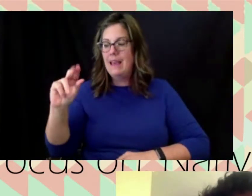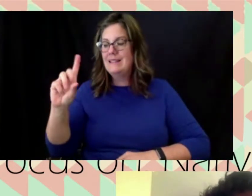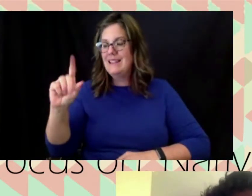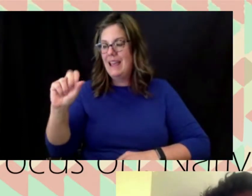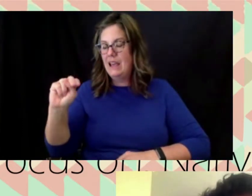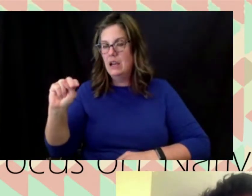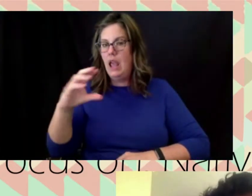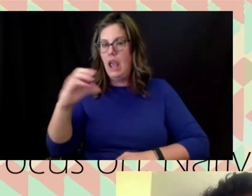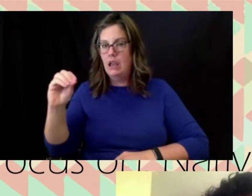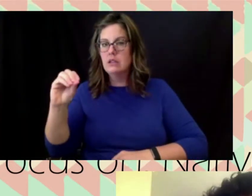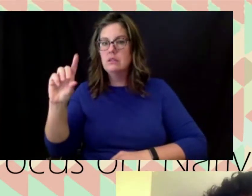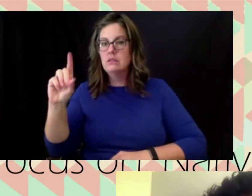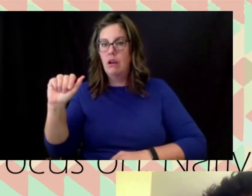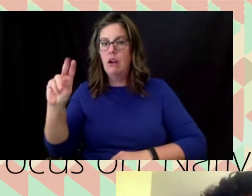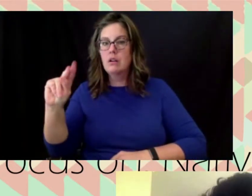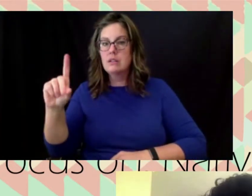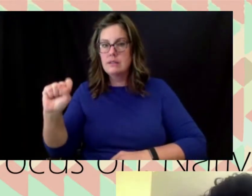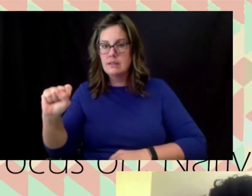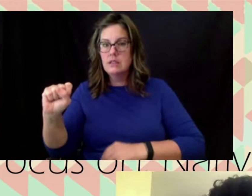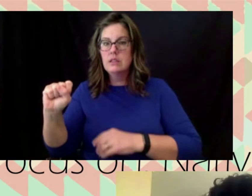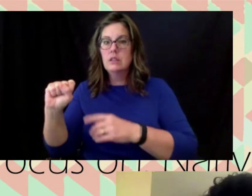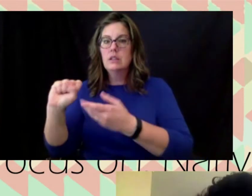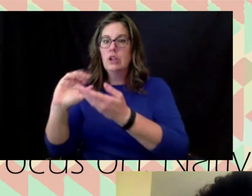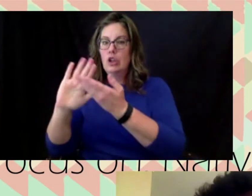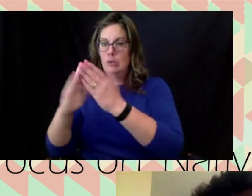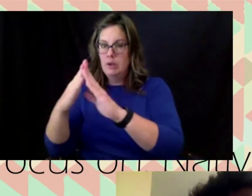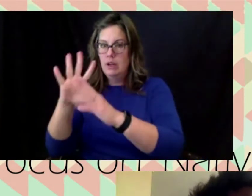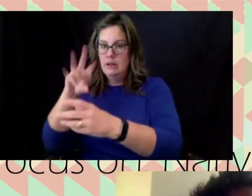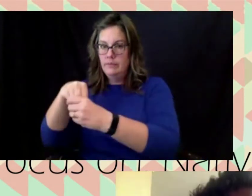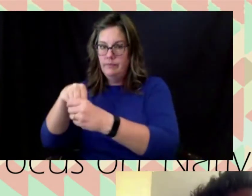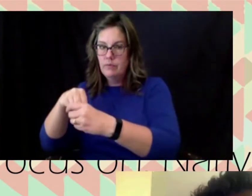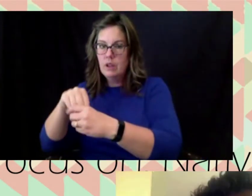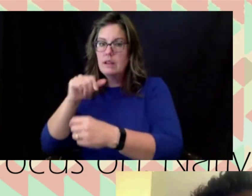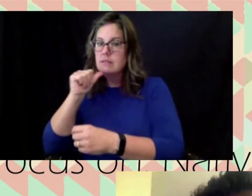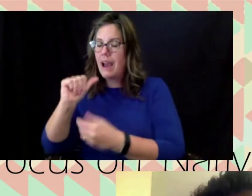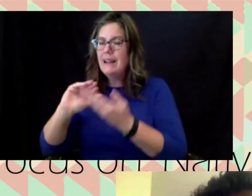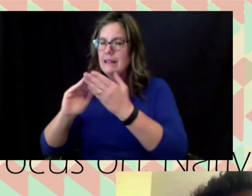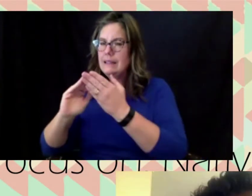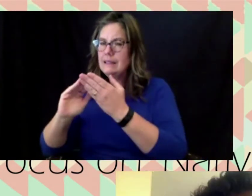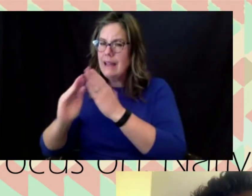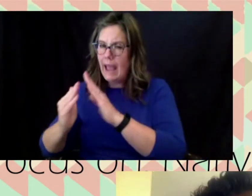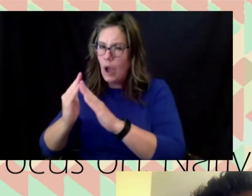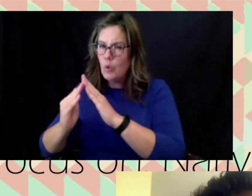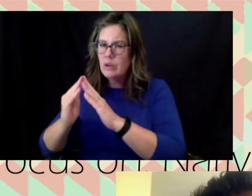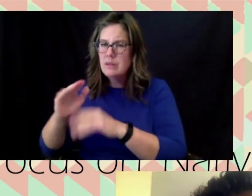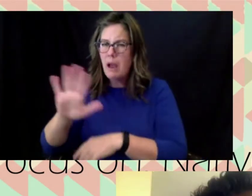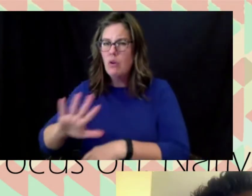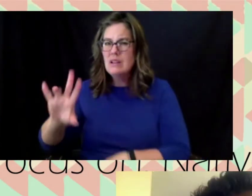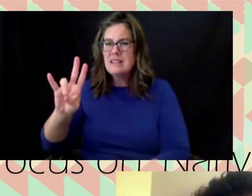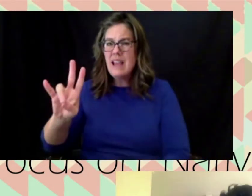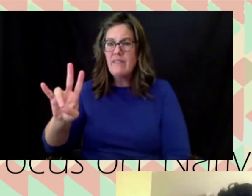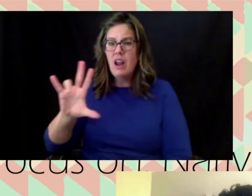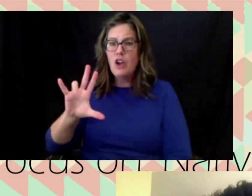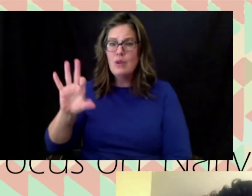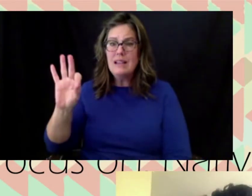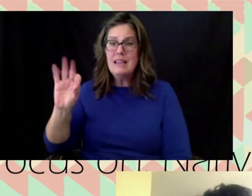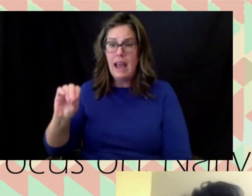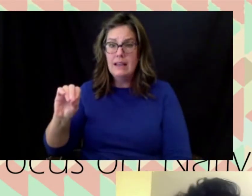my home community it's not a town or a township it's a community of about 790 people-ish we have